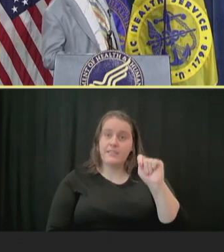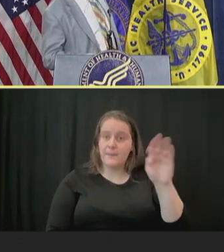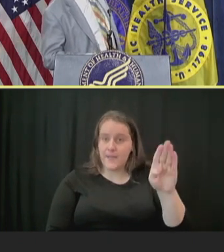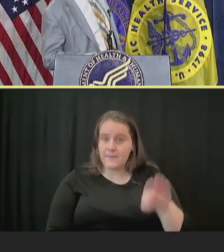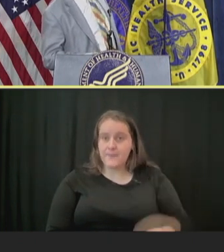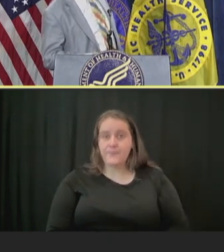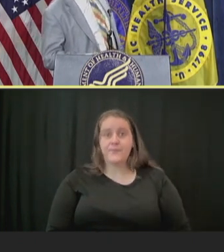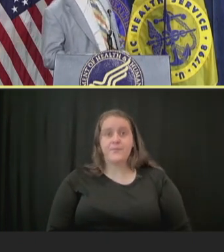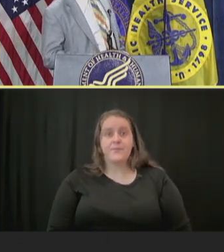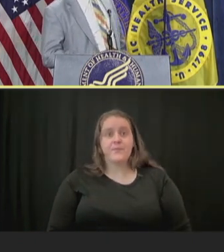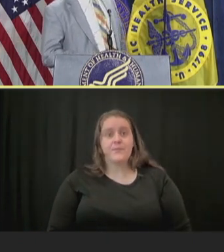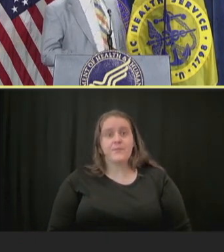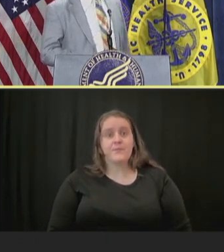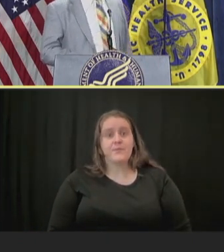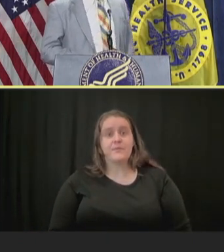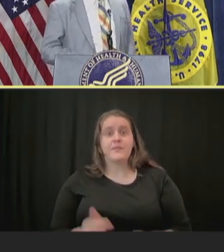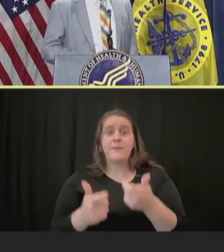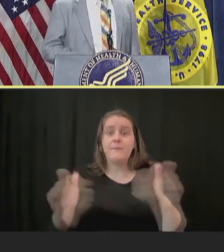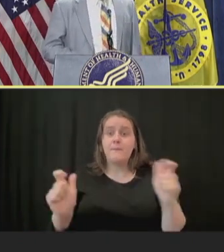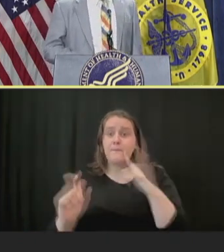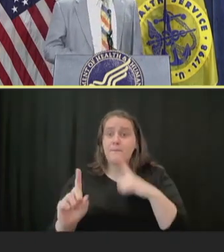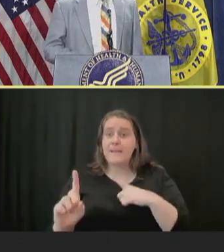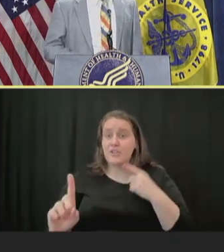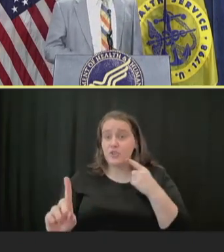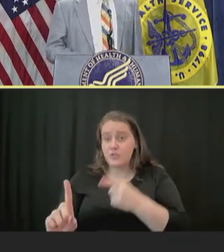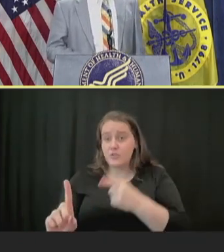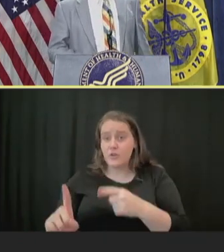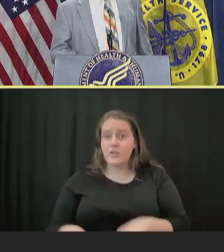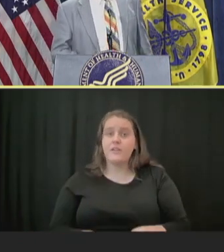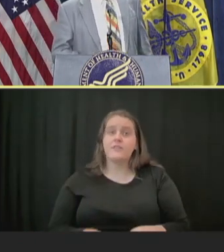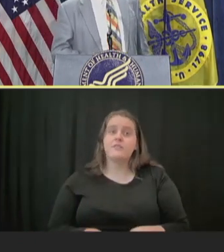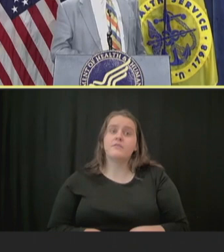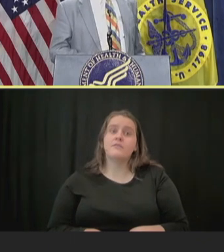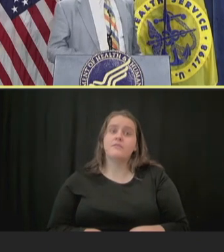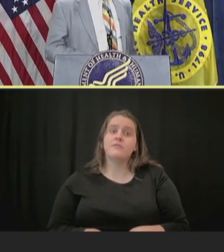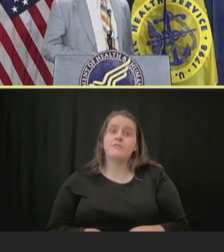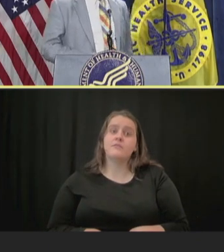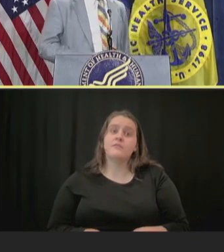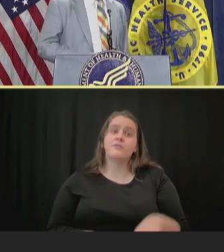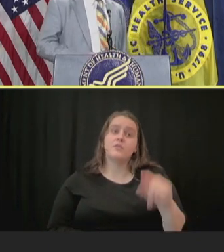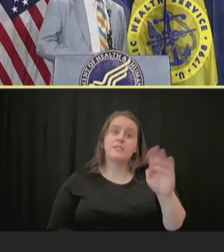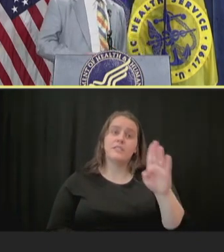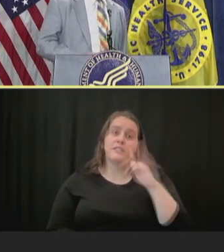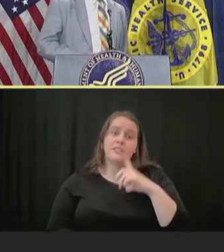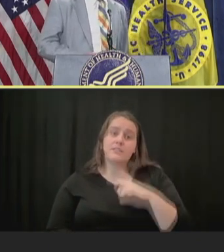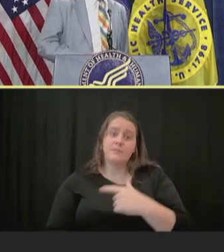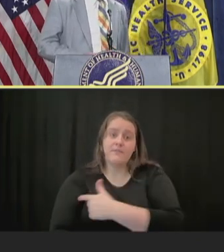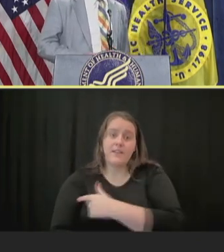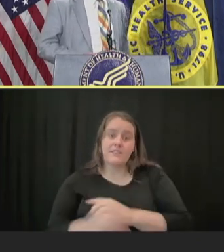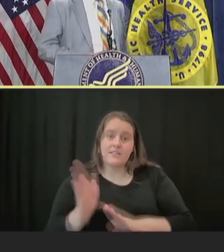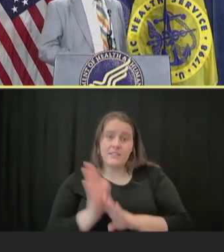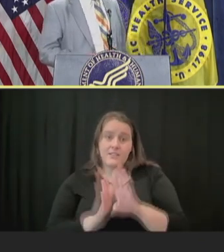The major target has also been mentioned too for TB vaccine development now for about, I guess,